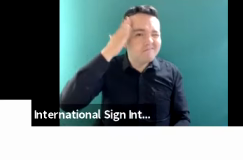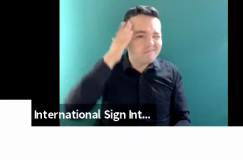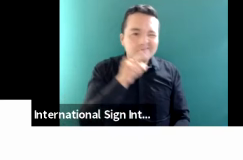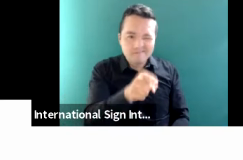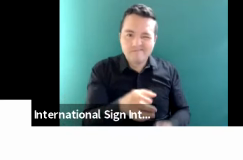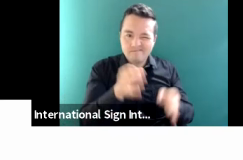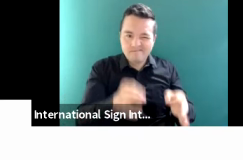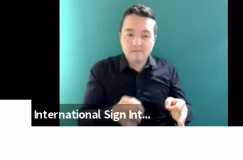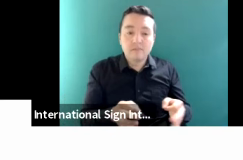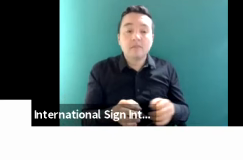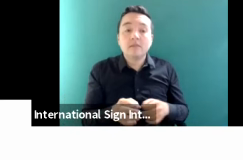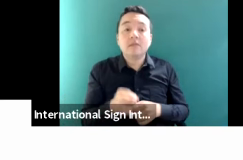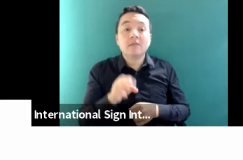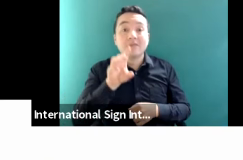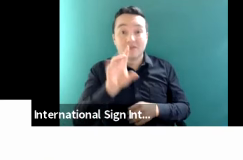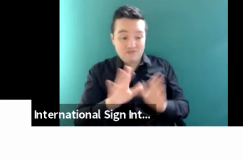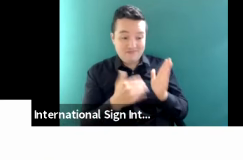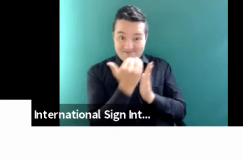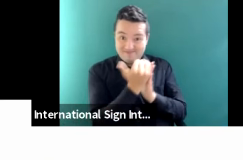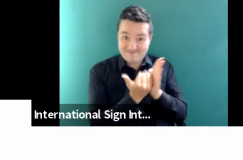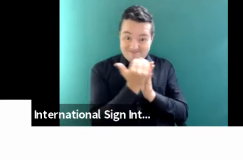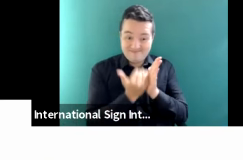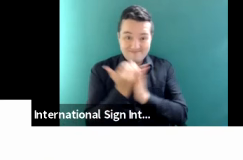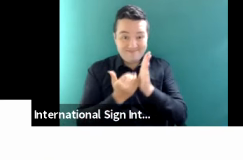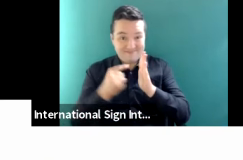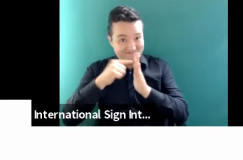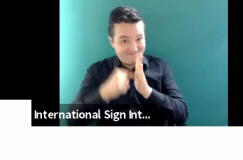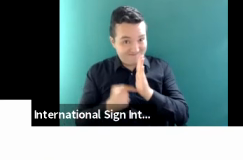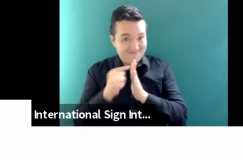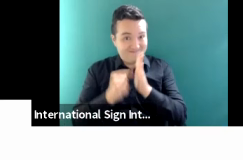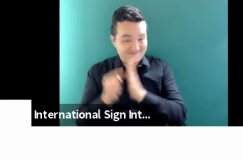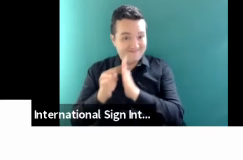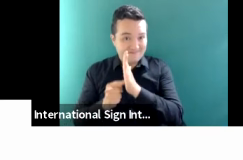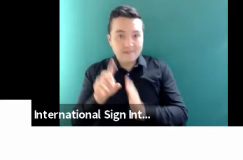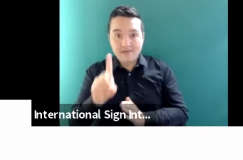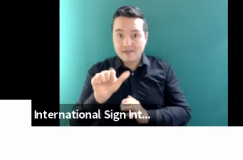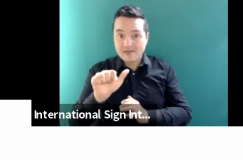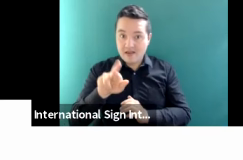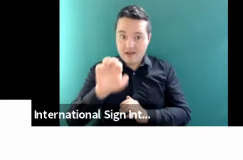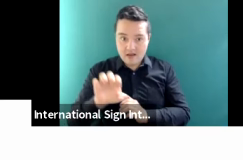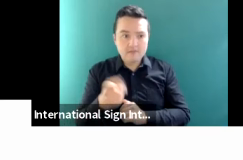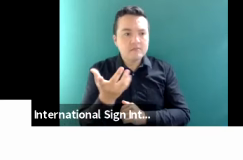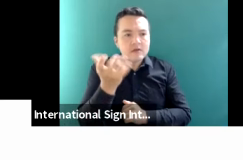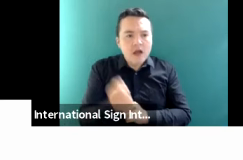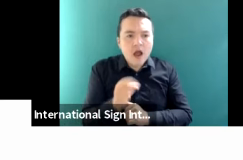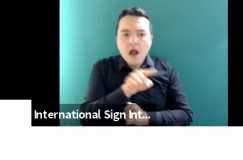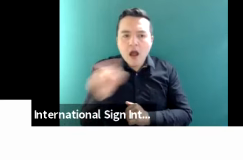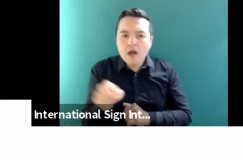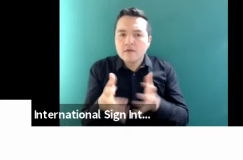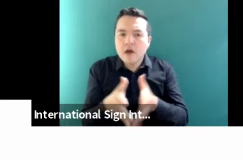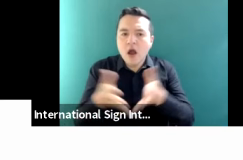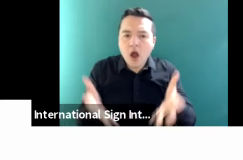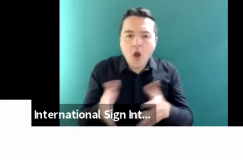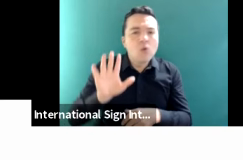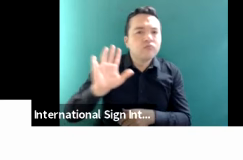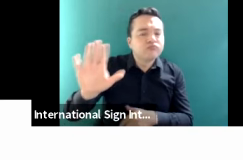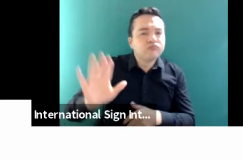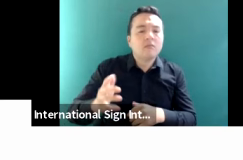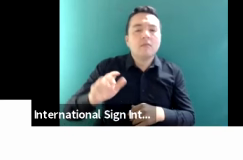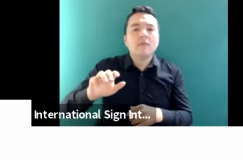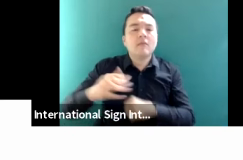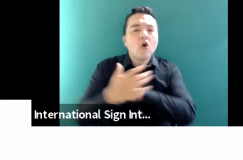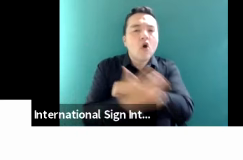The first trend I want to share, which is not a surprise for anyone I suppose.